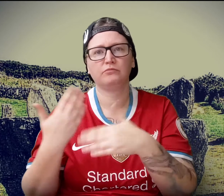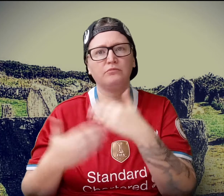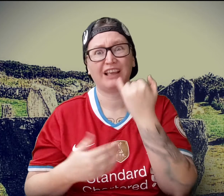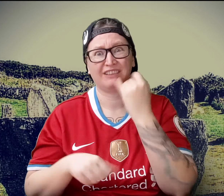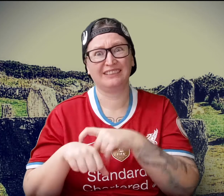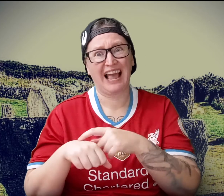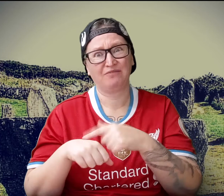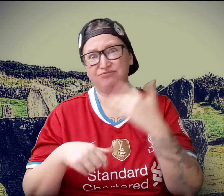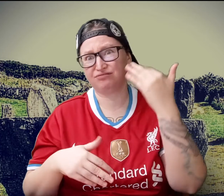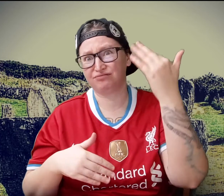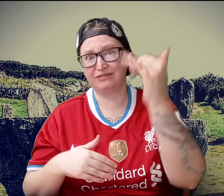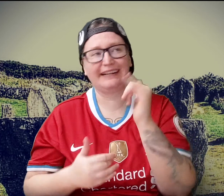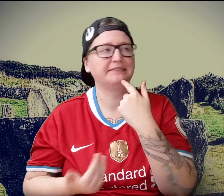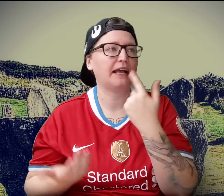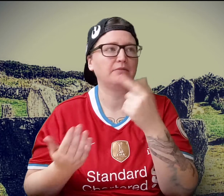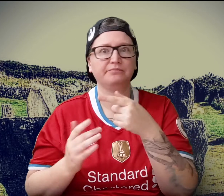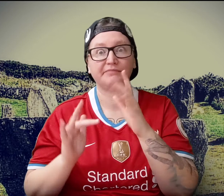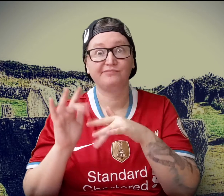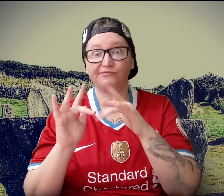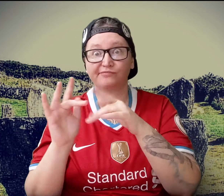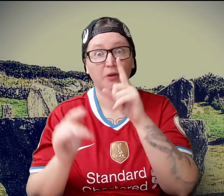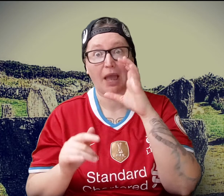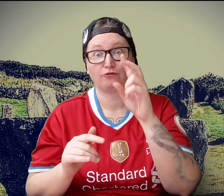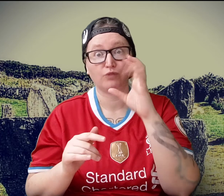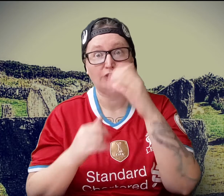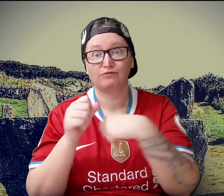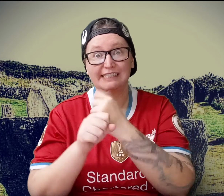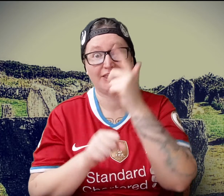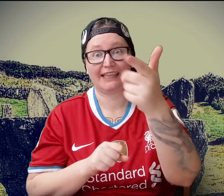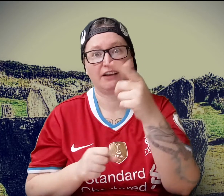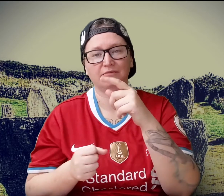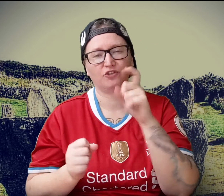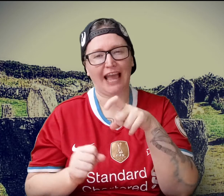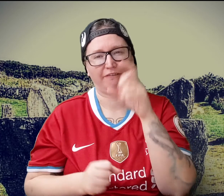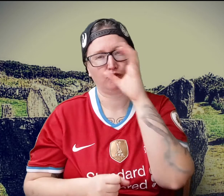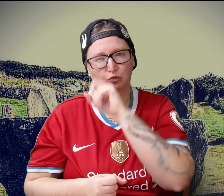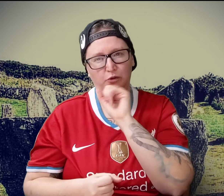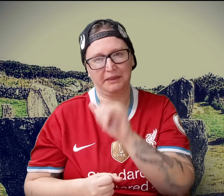judge yourself if time's getting let's say you know you're skipping 100 200 years later then